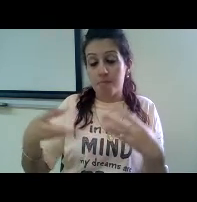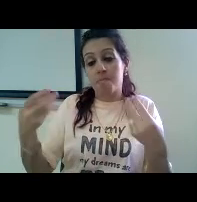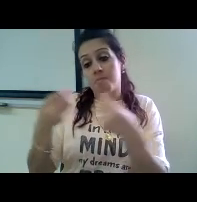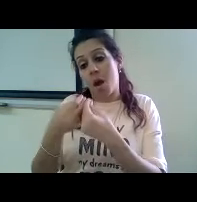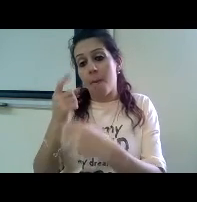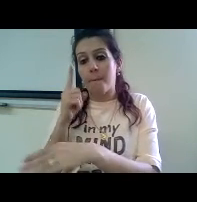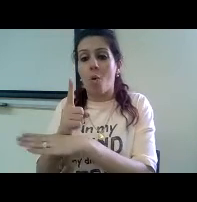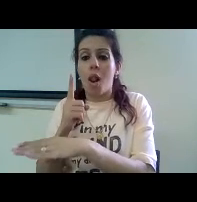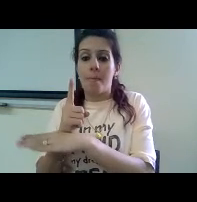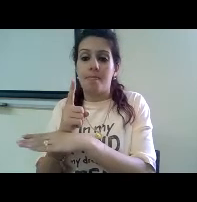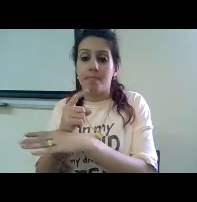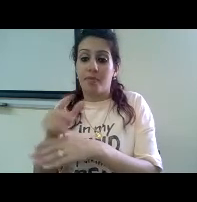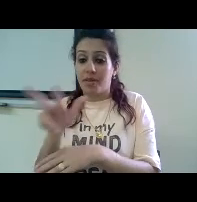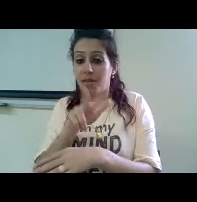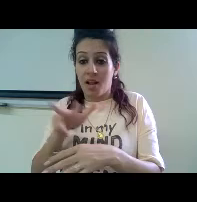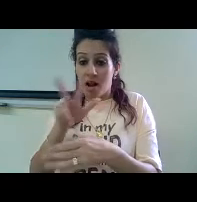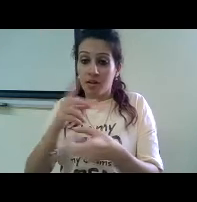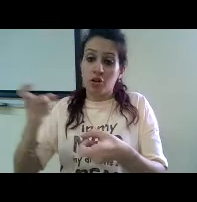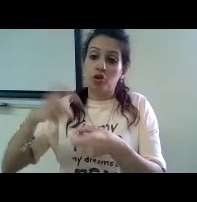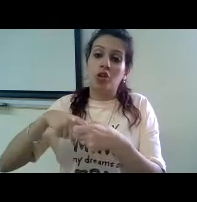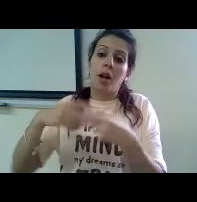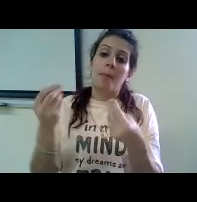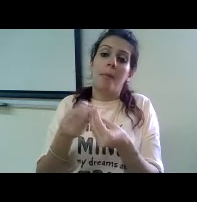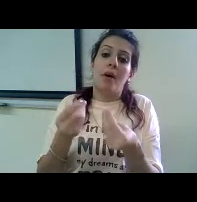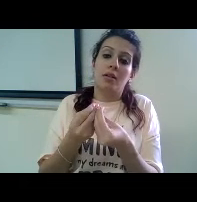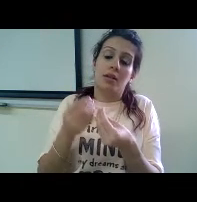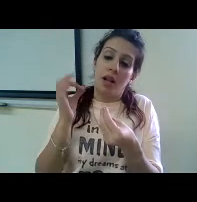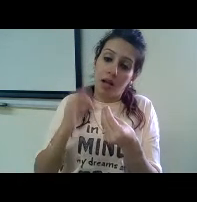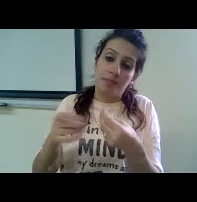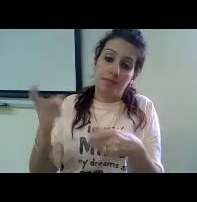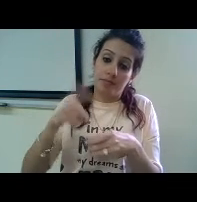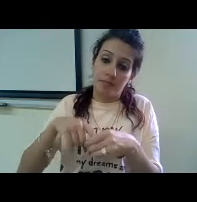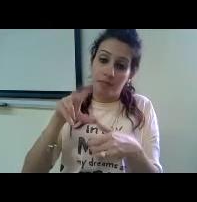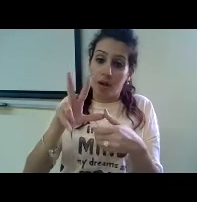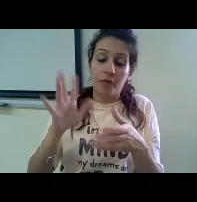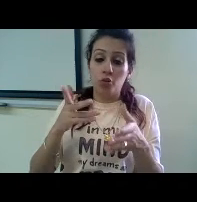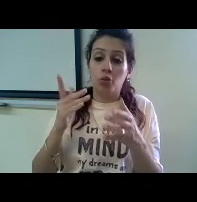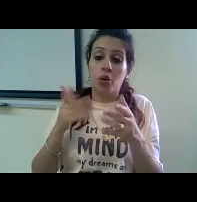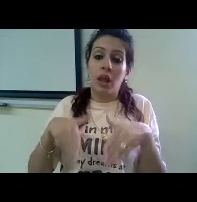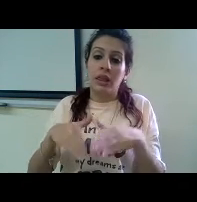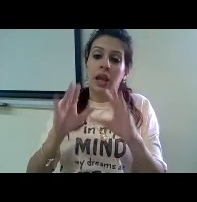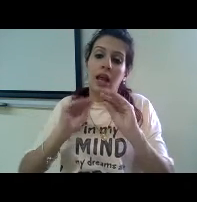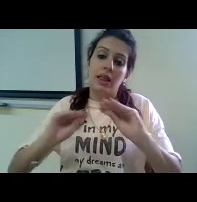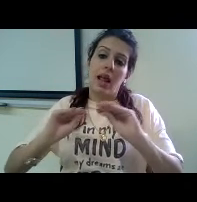Teachers need to be also professional as